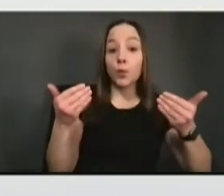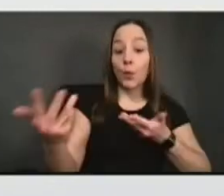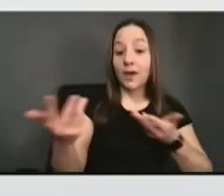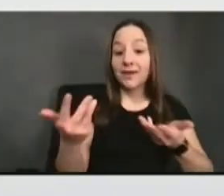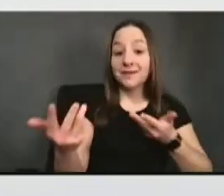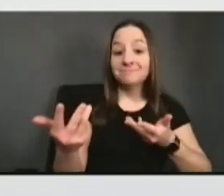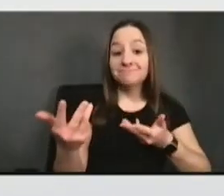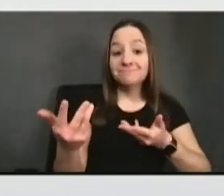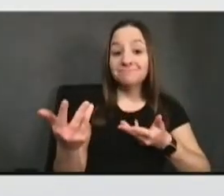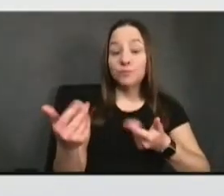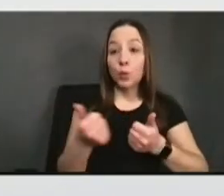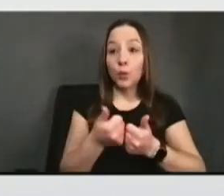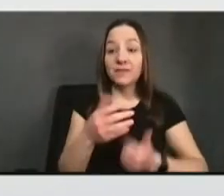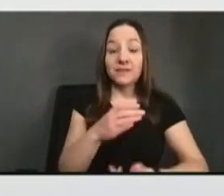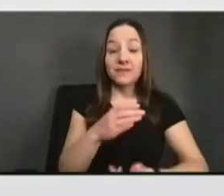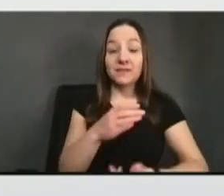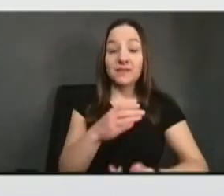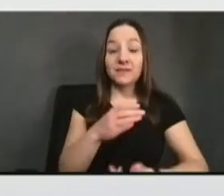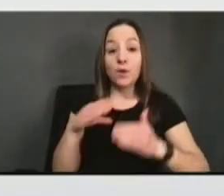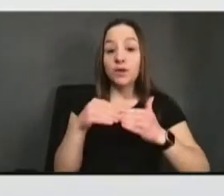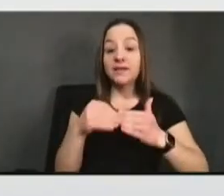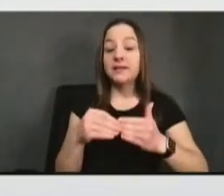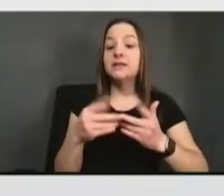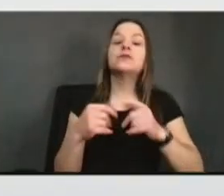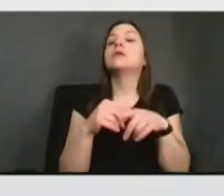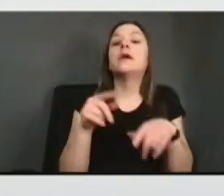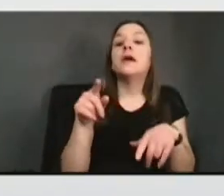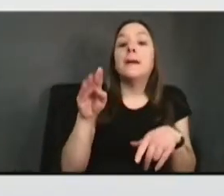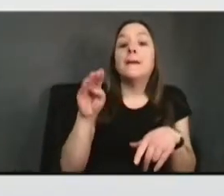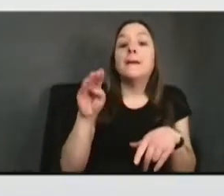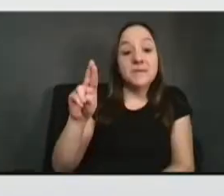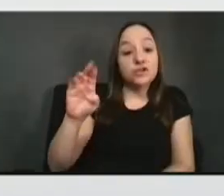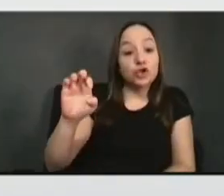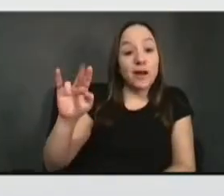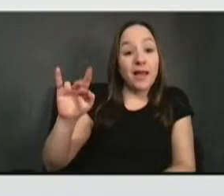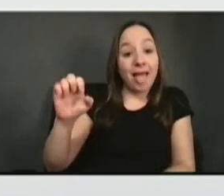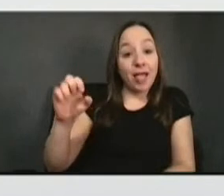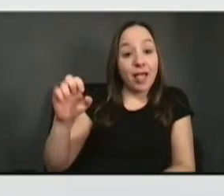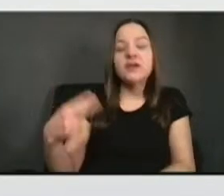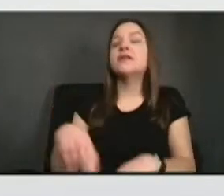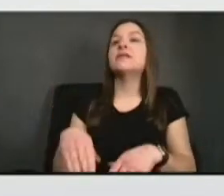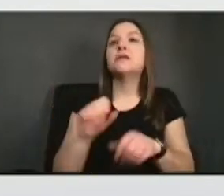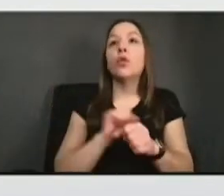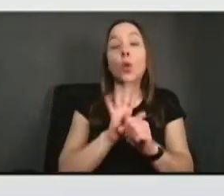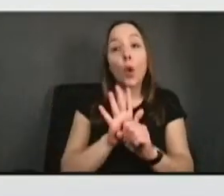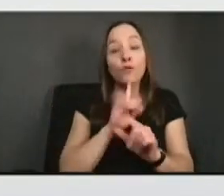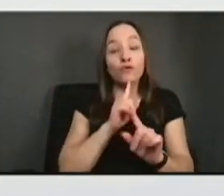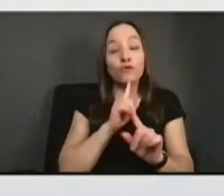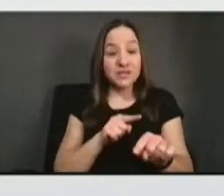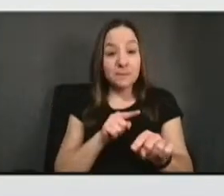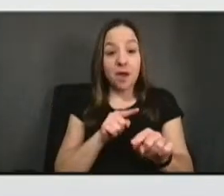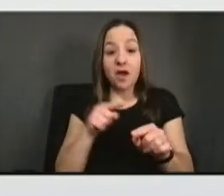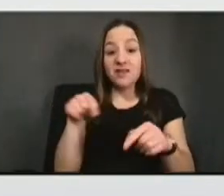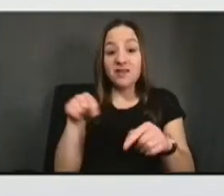doing that, Uh, next. I'd like to take a moment to engage with our county leadership. Who's here with us tonight, Mr